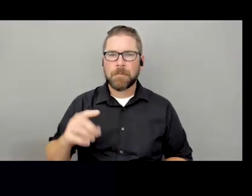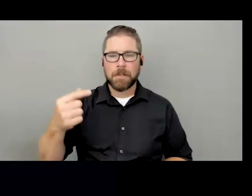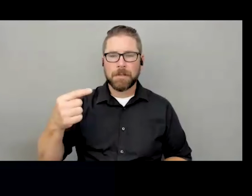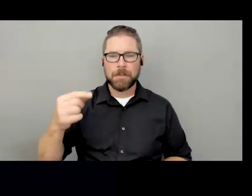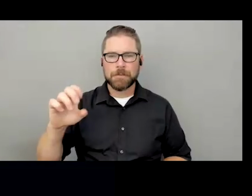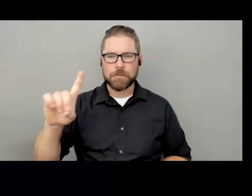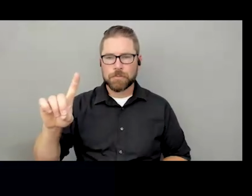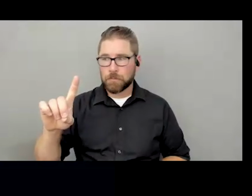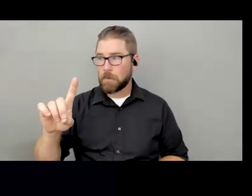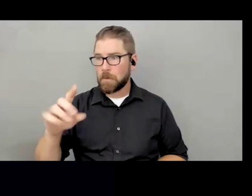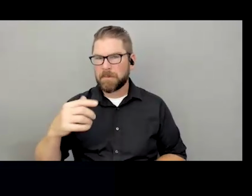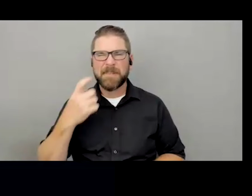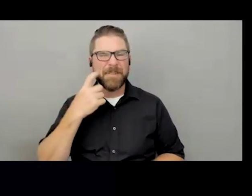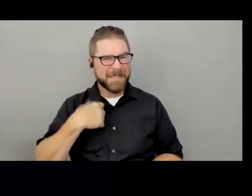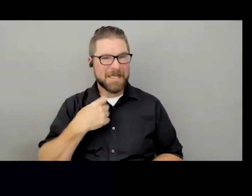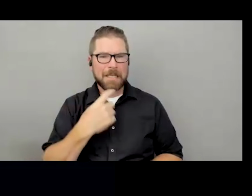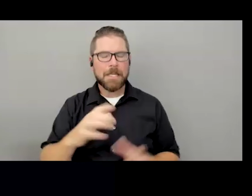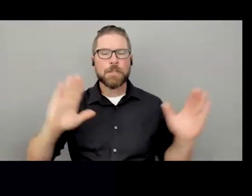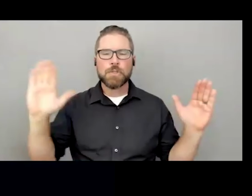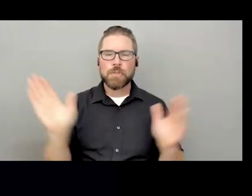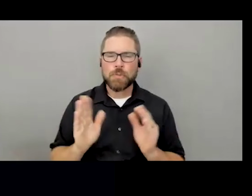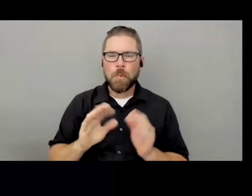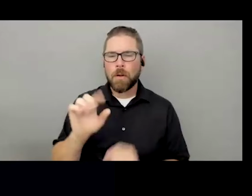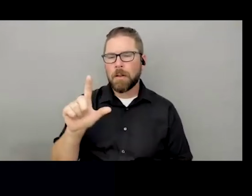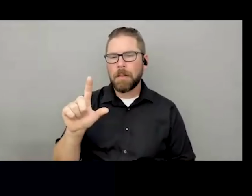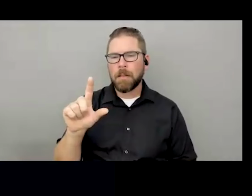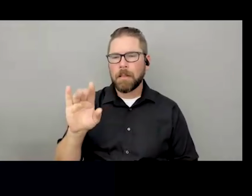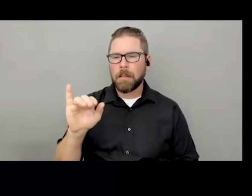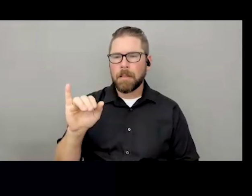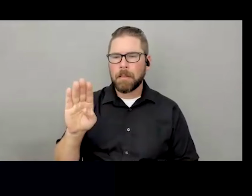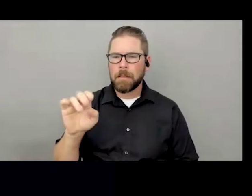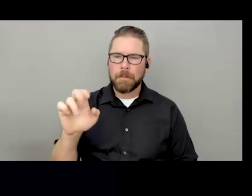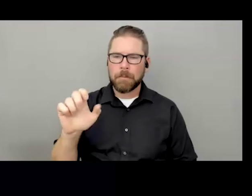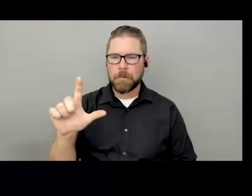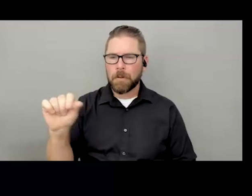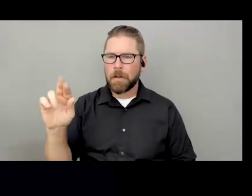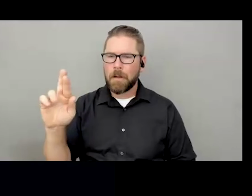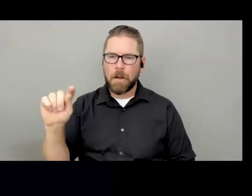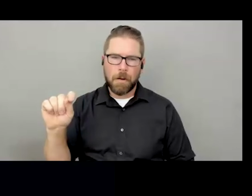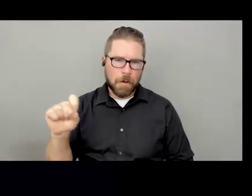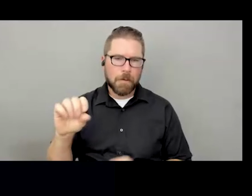face to face or verbal communication. We can still tap into that a little bit.